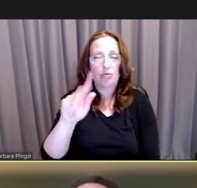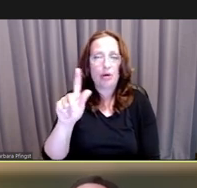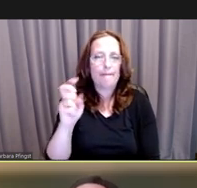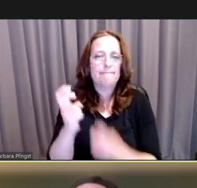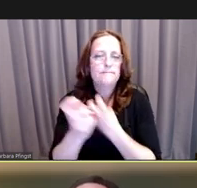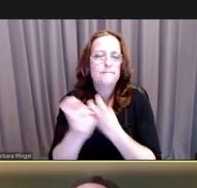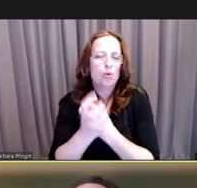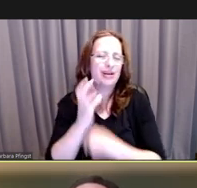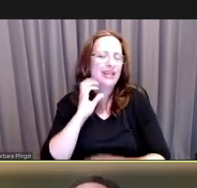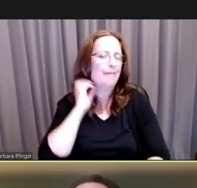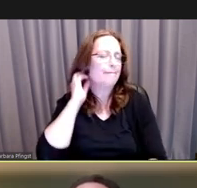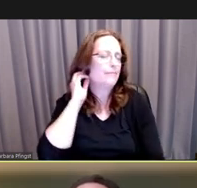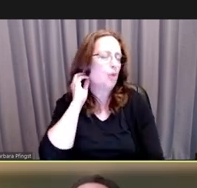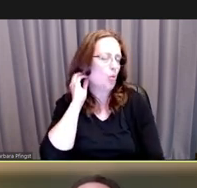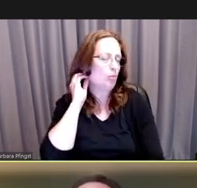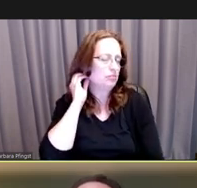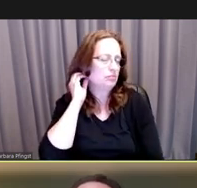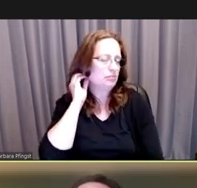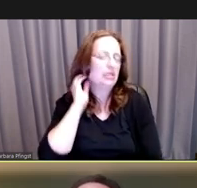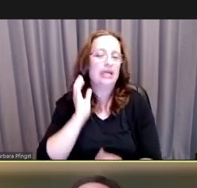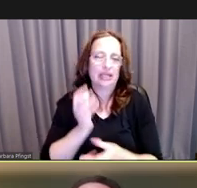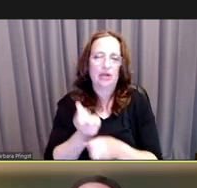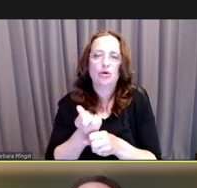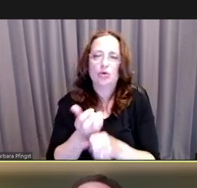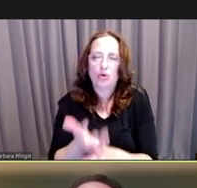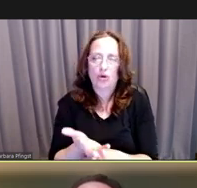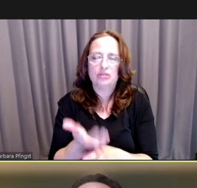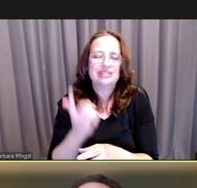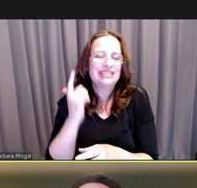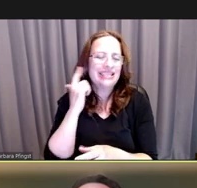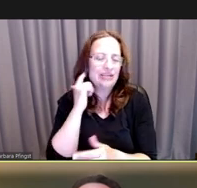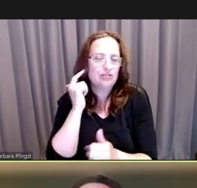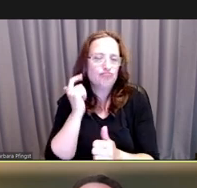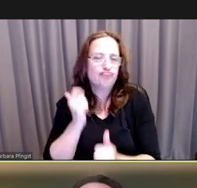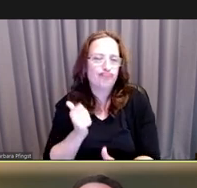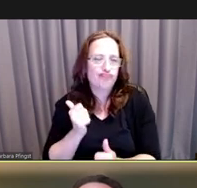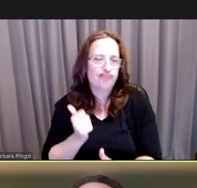And some of these categories overlap a bit. Because some of the inner ear structural